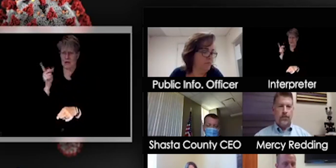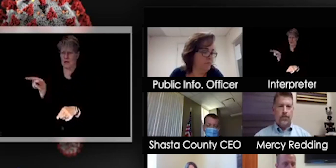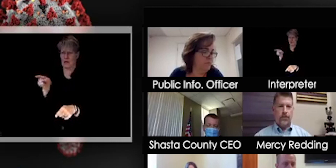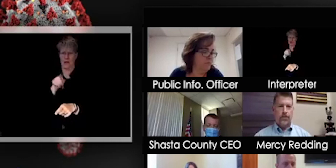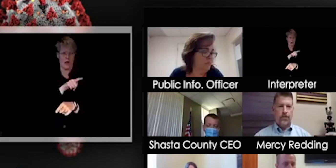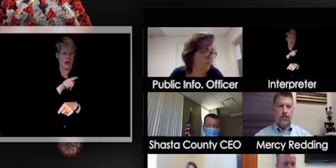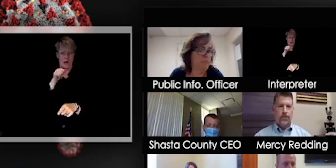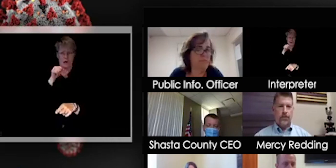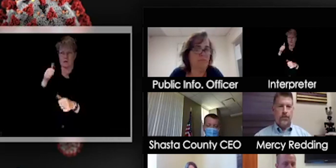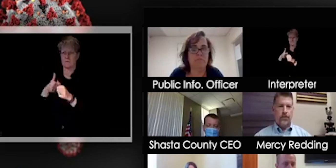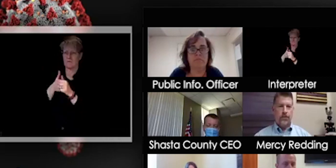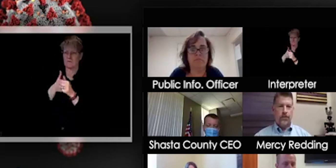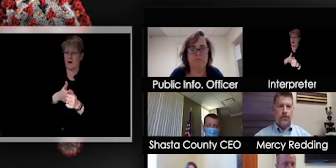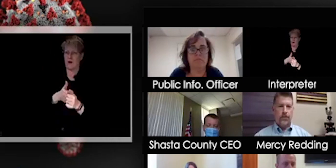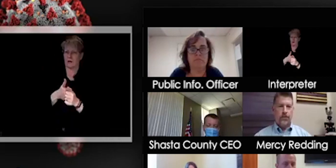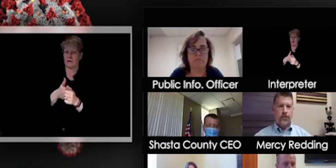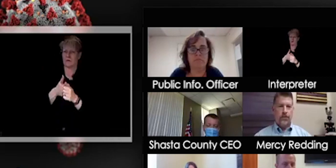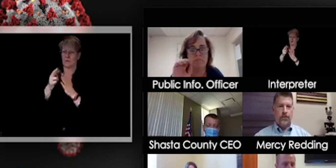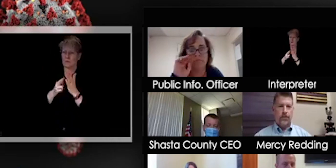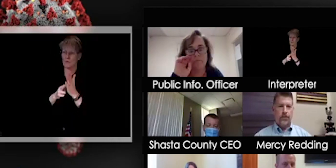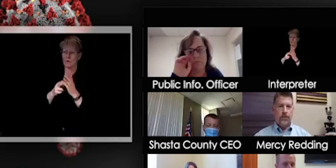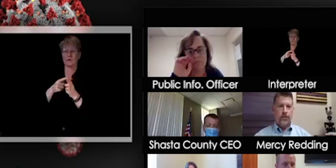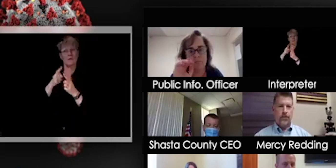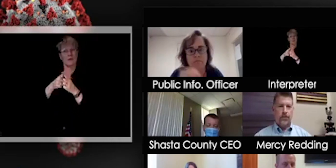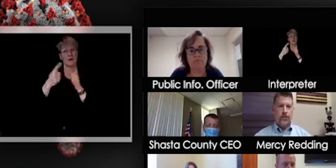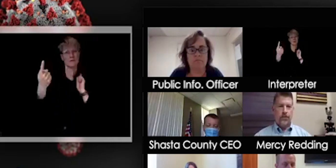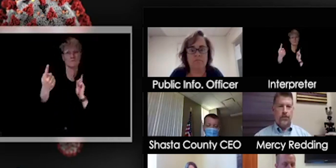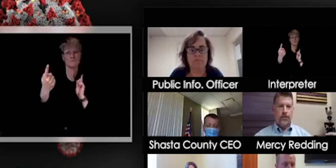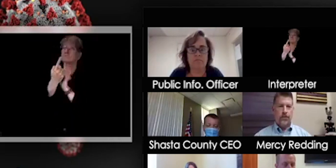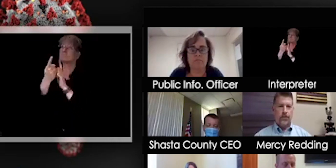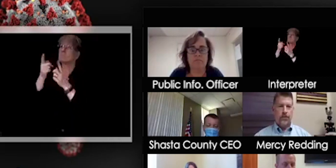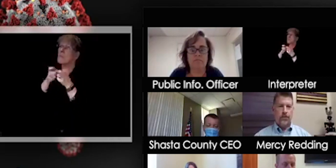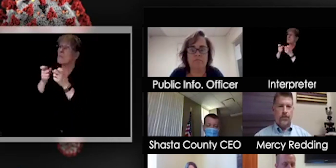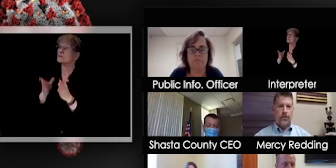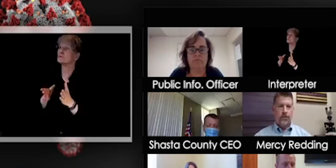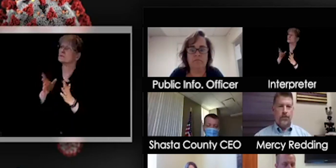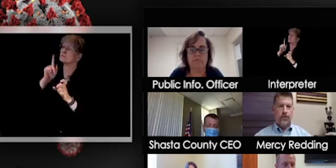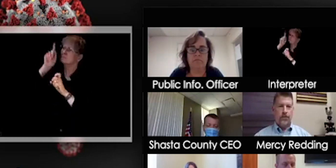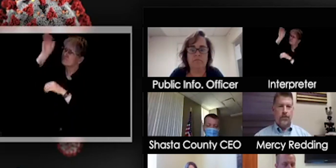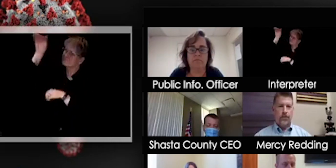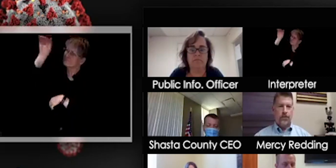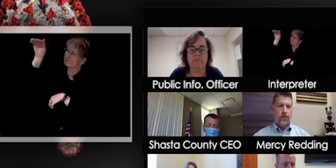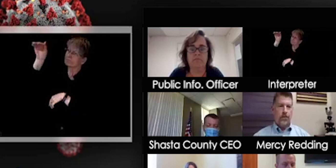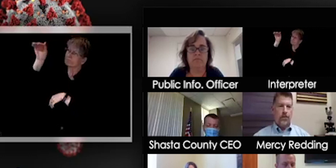to be doing, I would raise it with their management. If you're not comfortable I would vote with